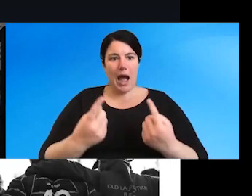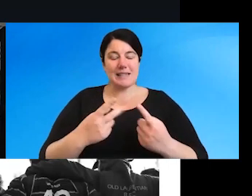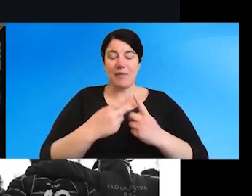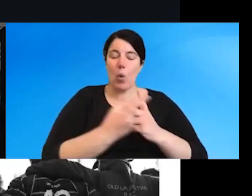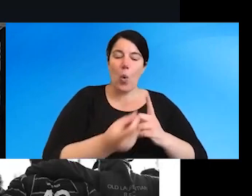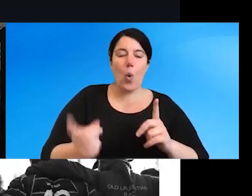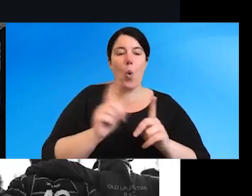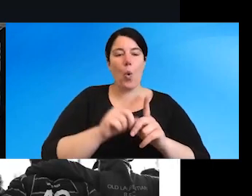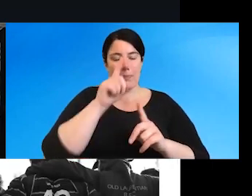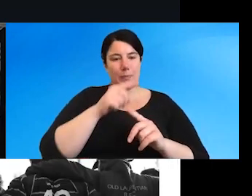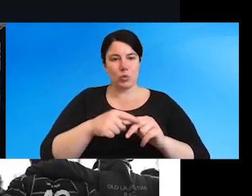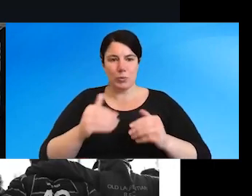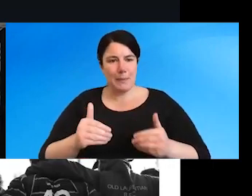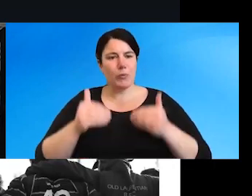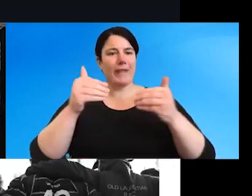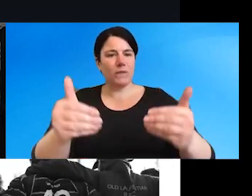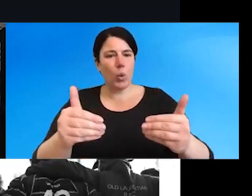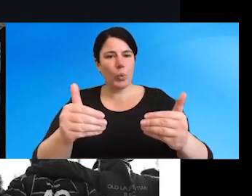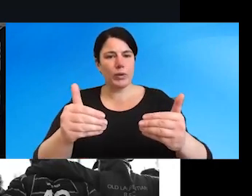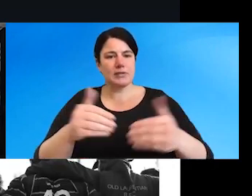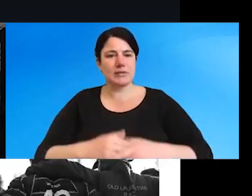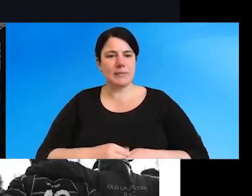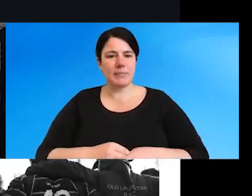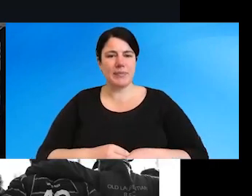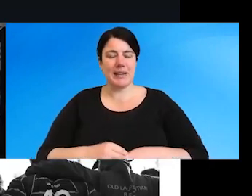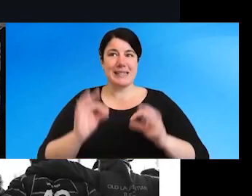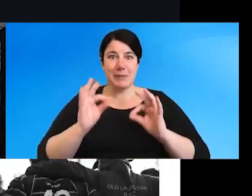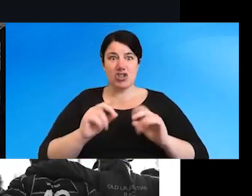thriving. And particularly now, when we're in such a difficult situation,